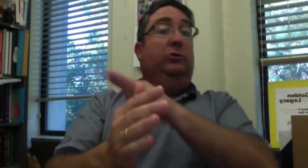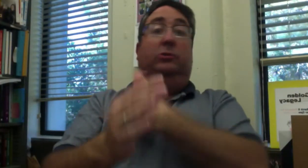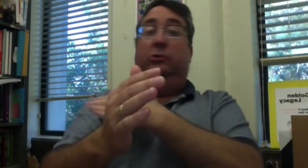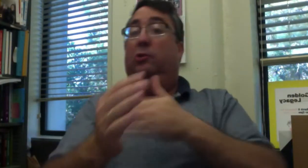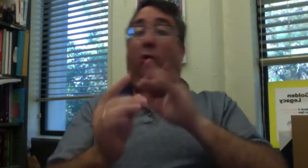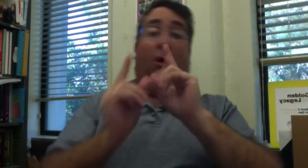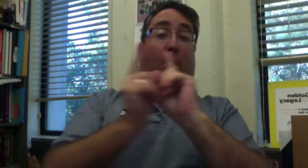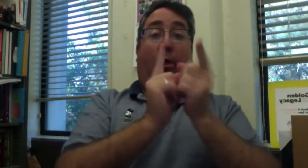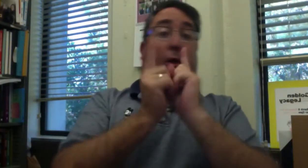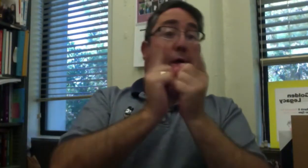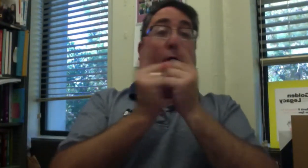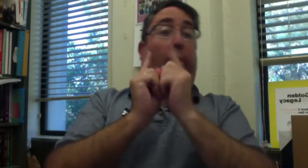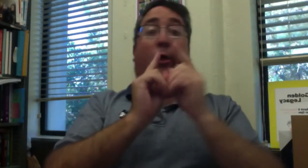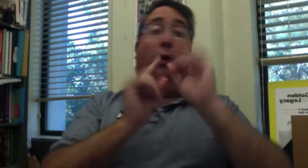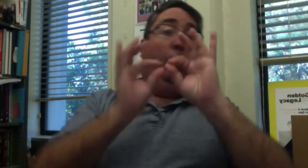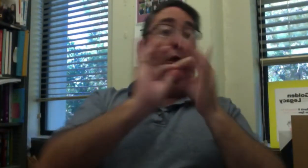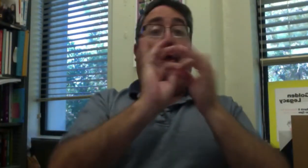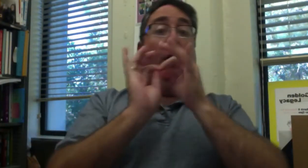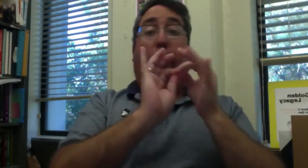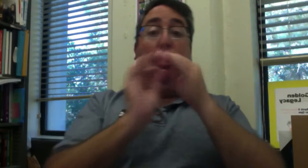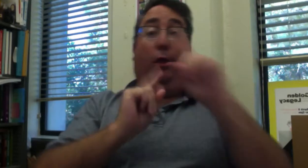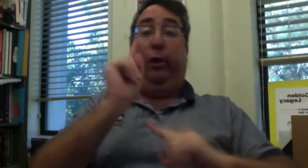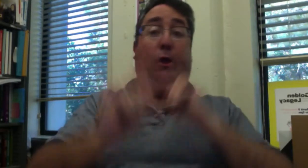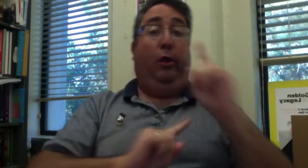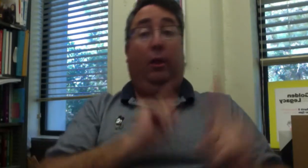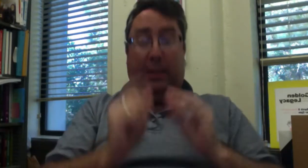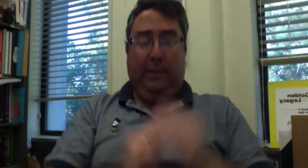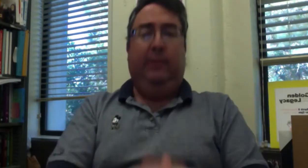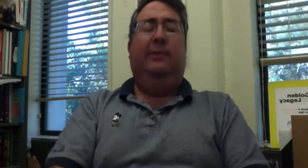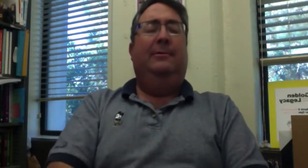trying to interpret Hearing songs into ASL.